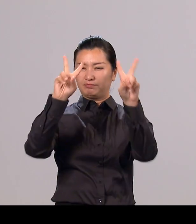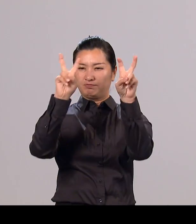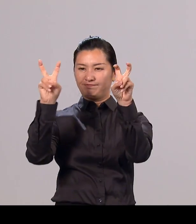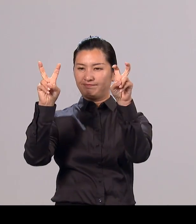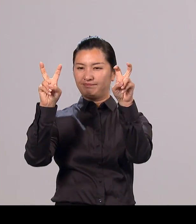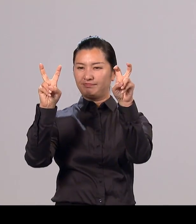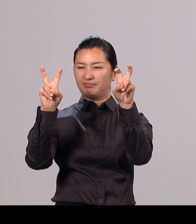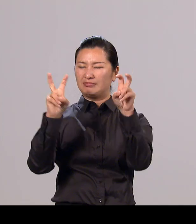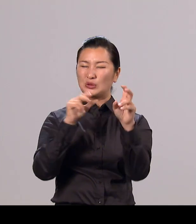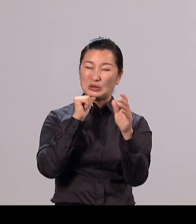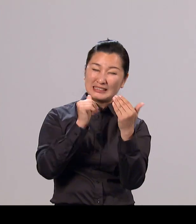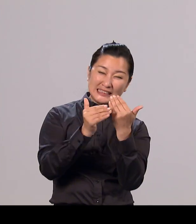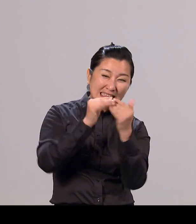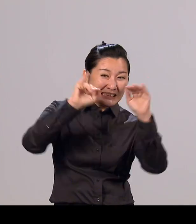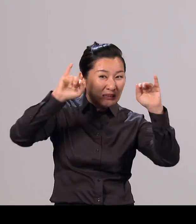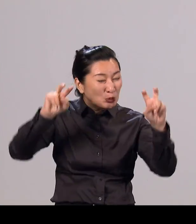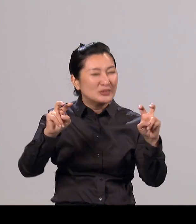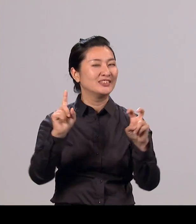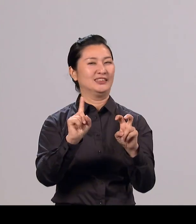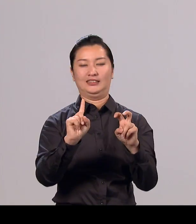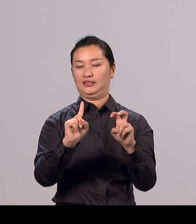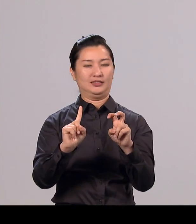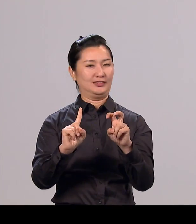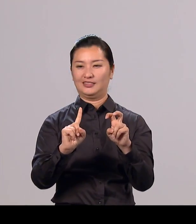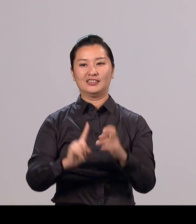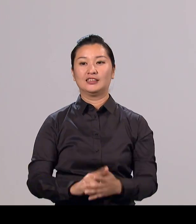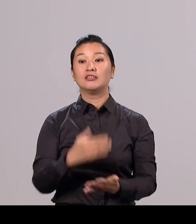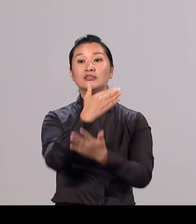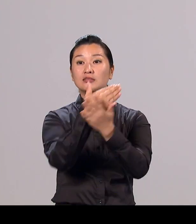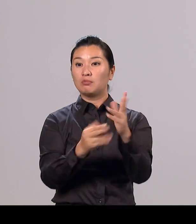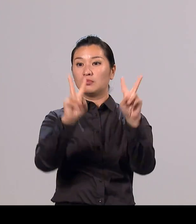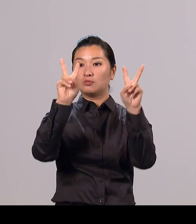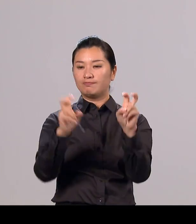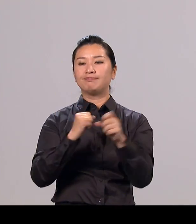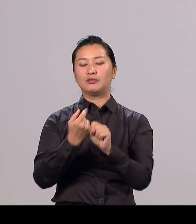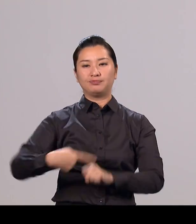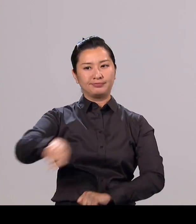Some sensitive topics may even make us feel a little bit uncomfortable.